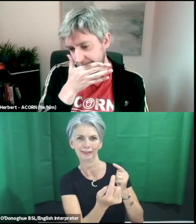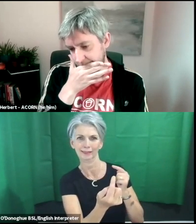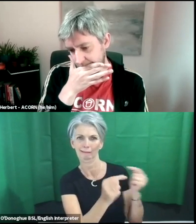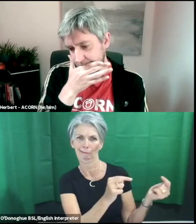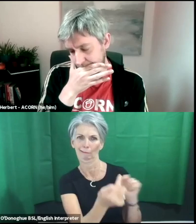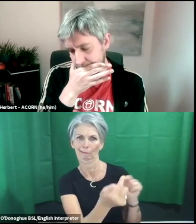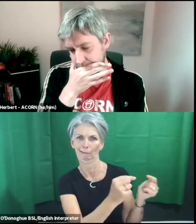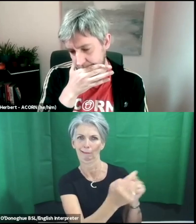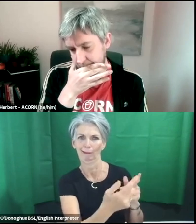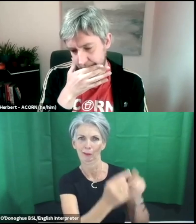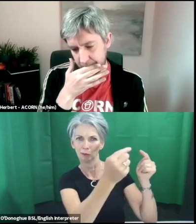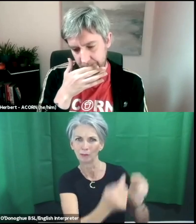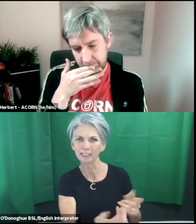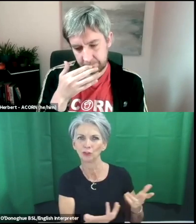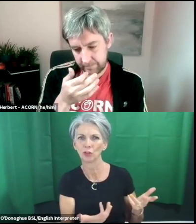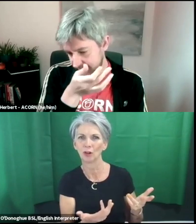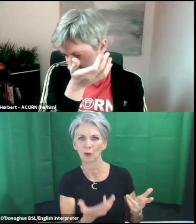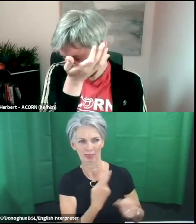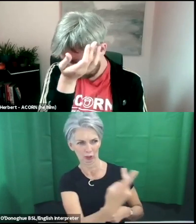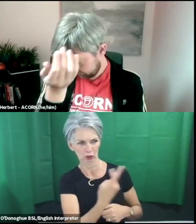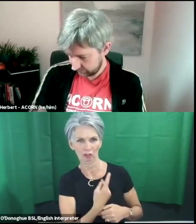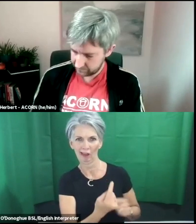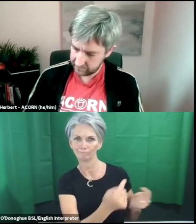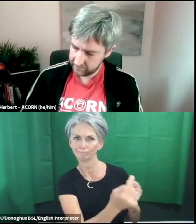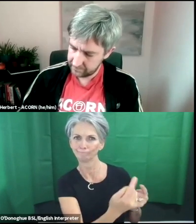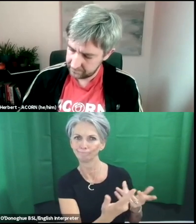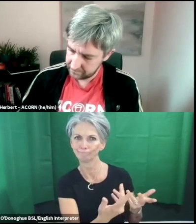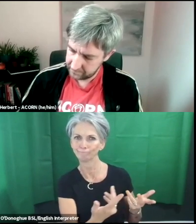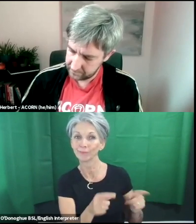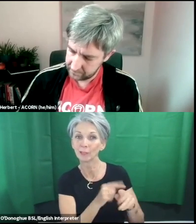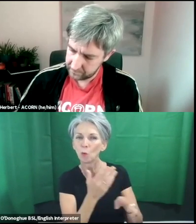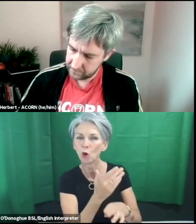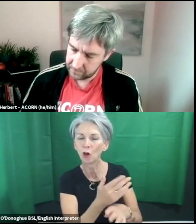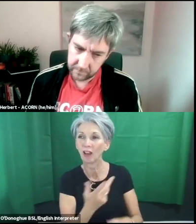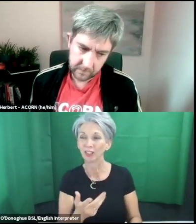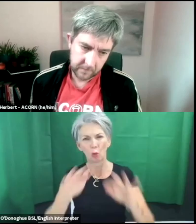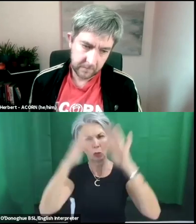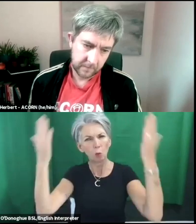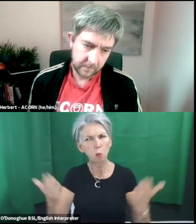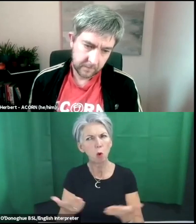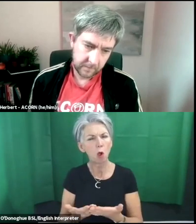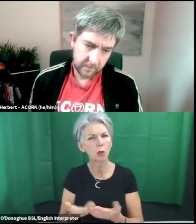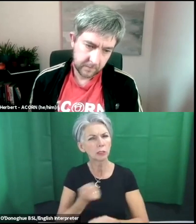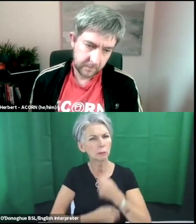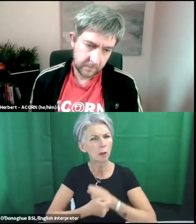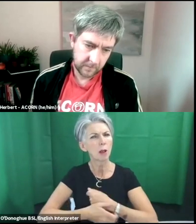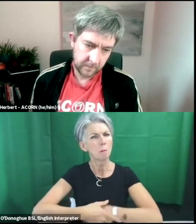And generally the world is heading towards a more freelance kind of landscape.